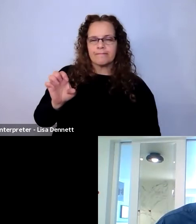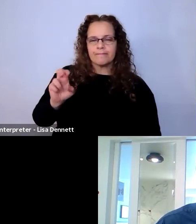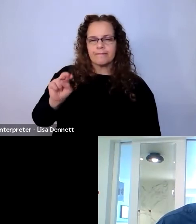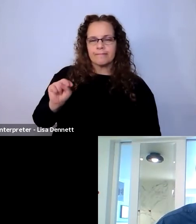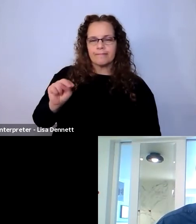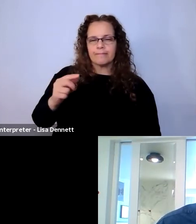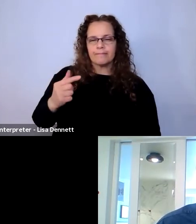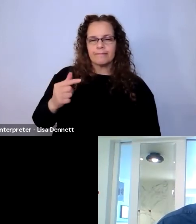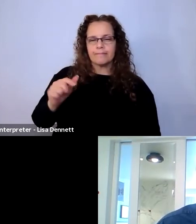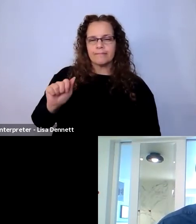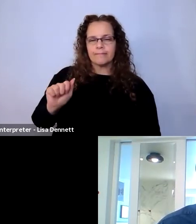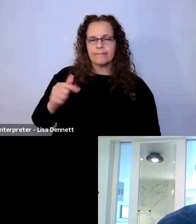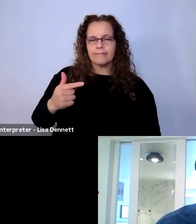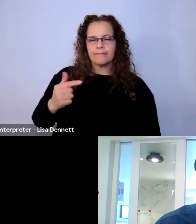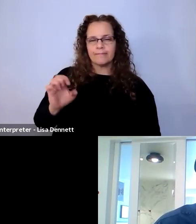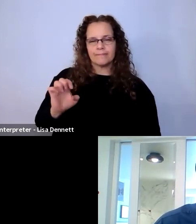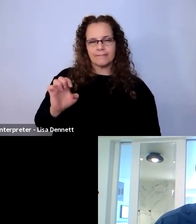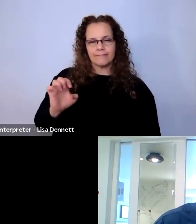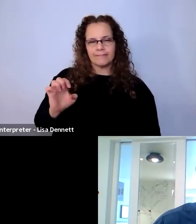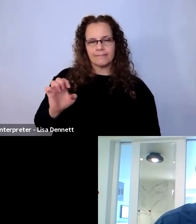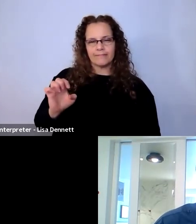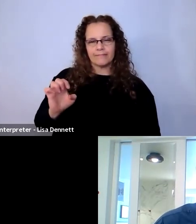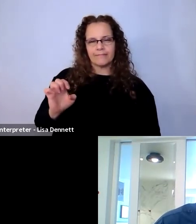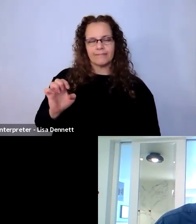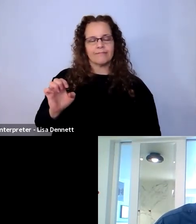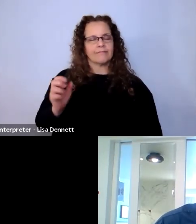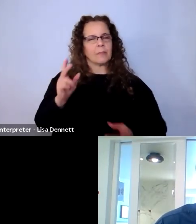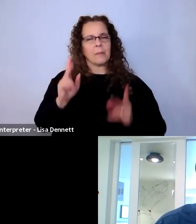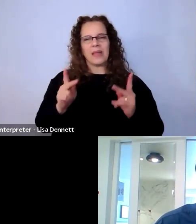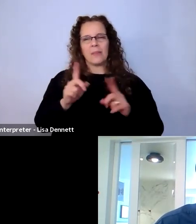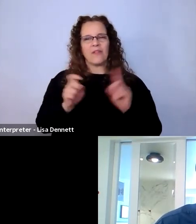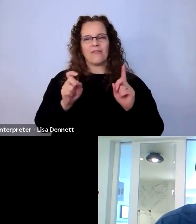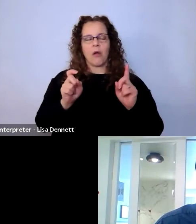influencers from every walk of life, who are themselves tech nerds